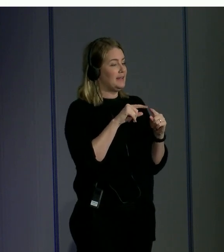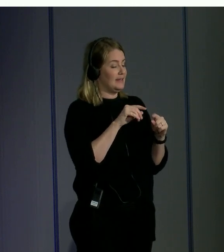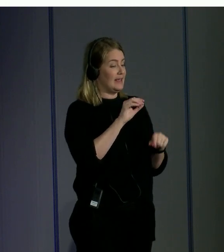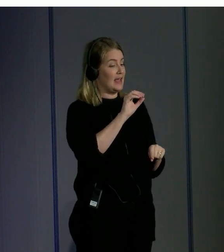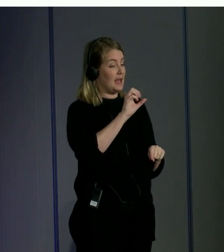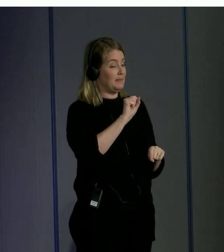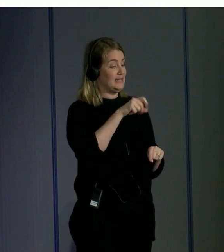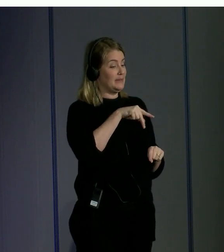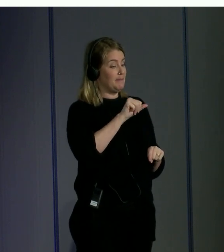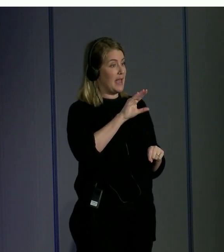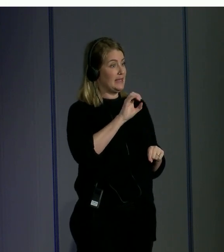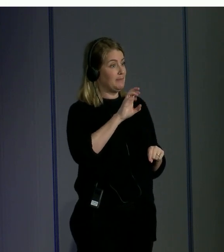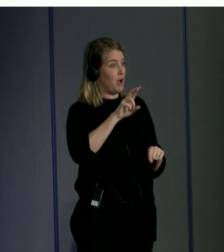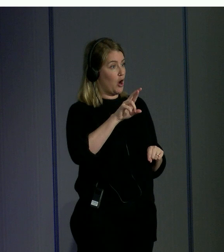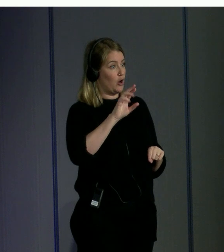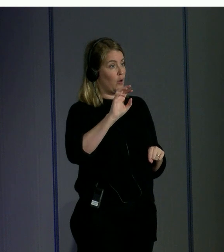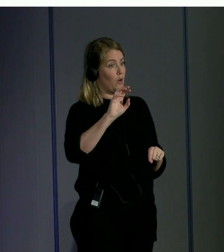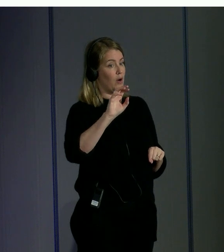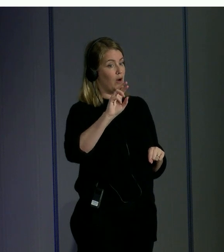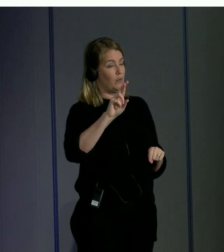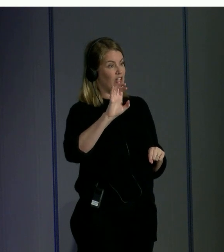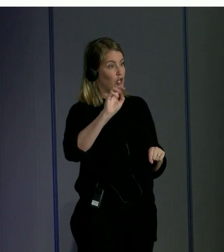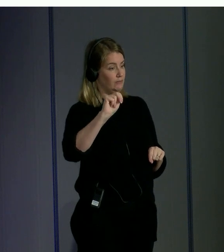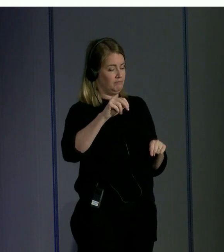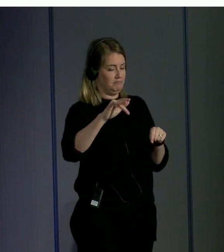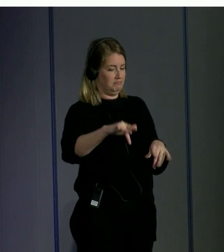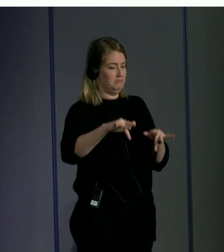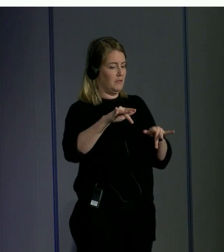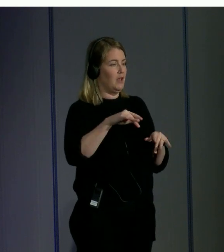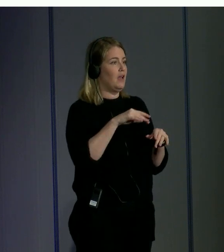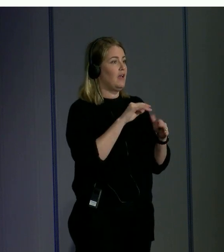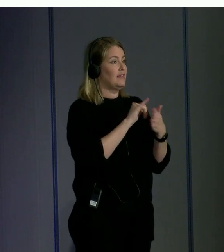Menu creates a useful series of shortcuts and interactions.